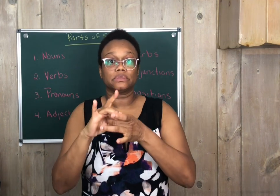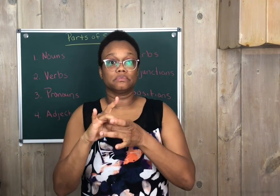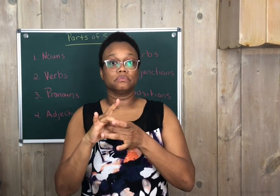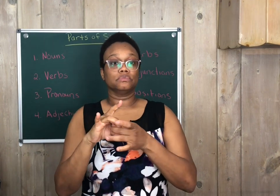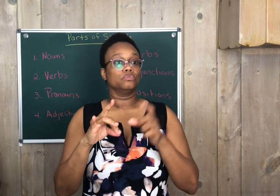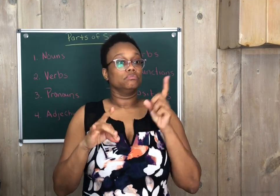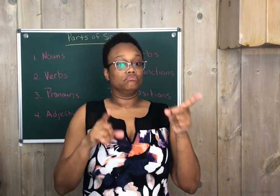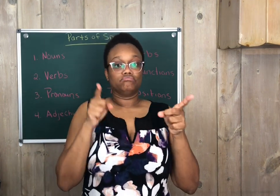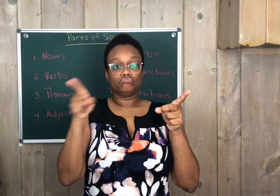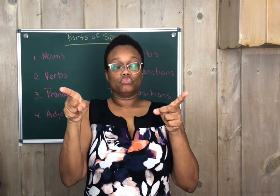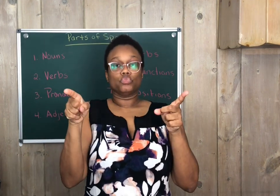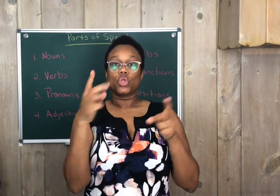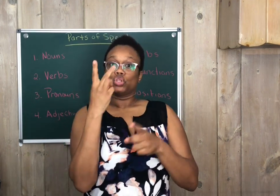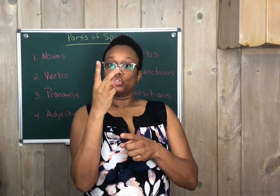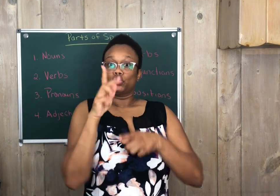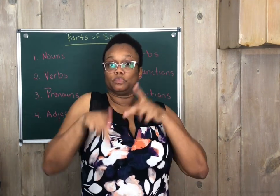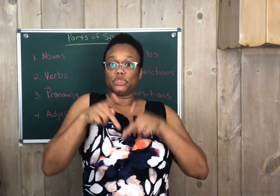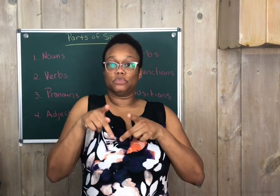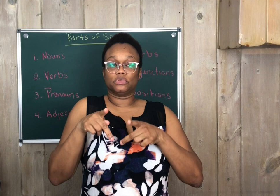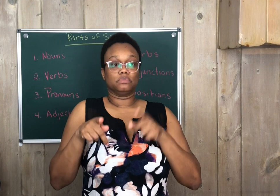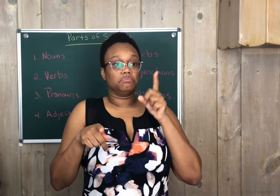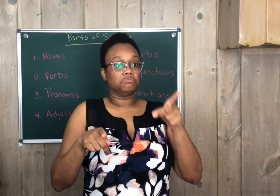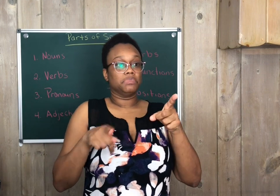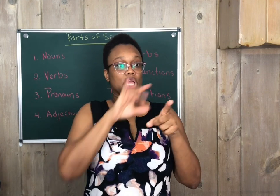Connects the two people John